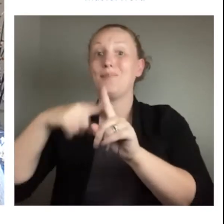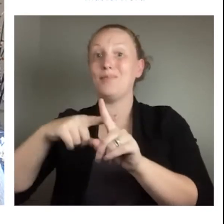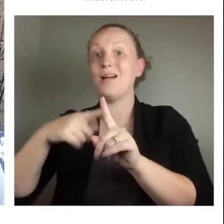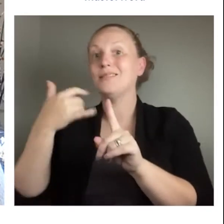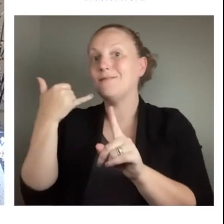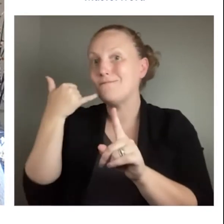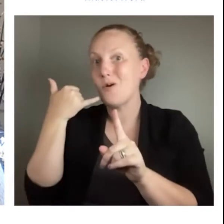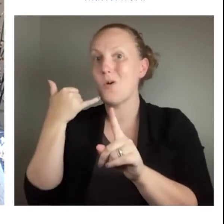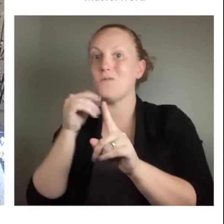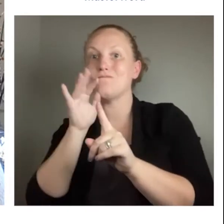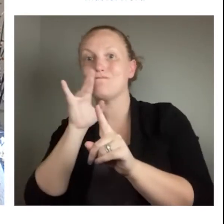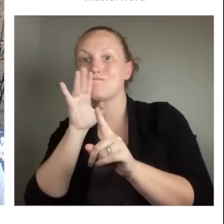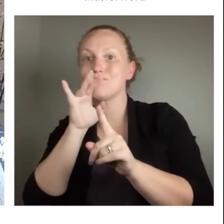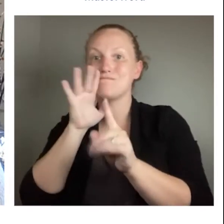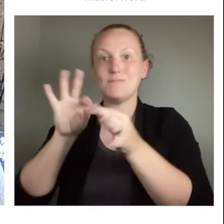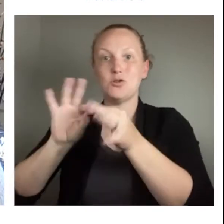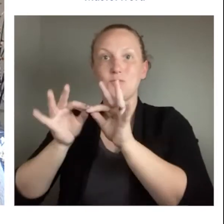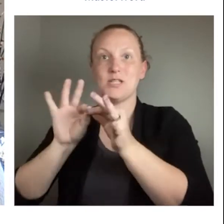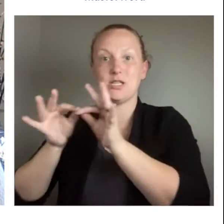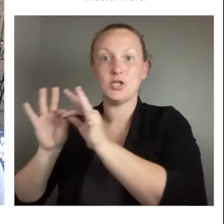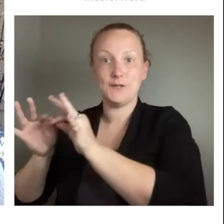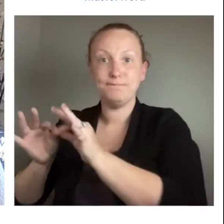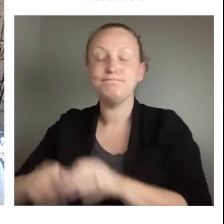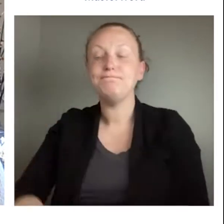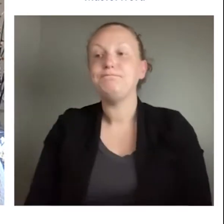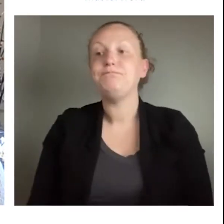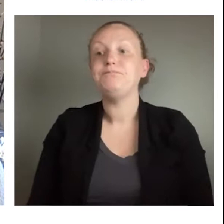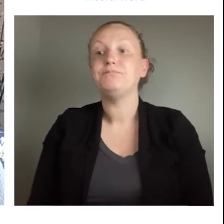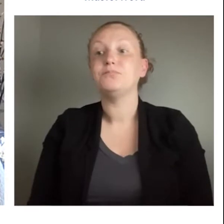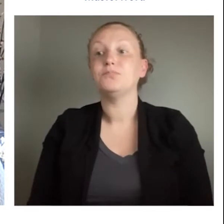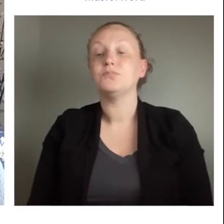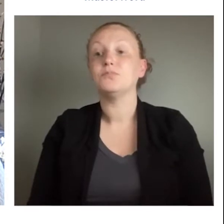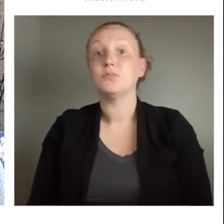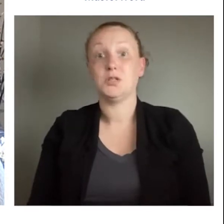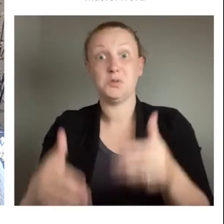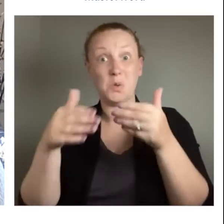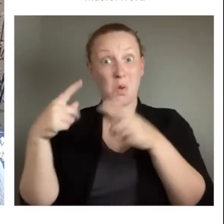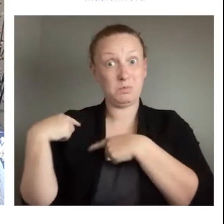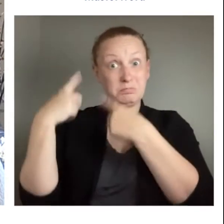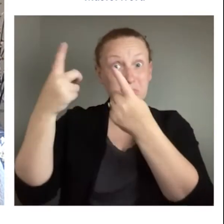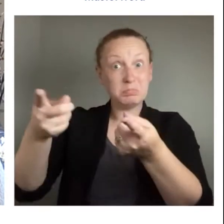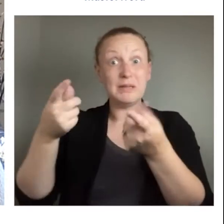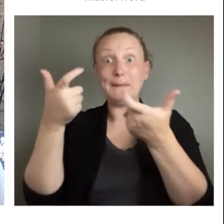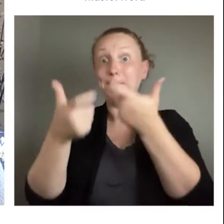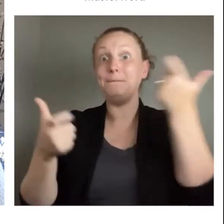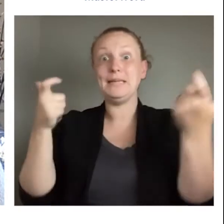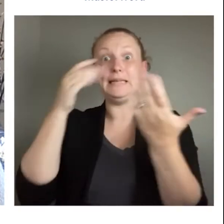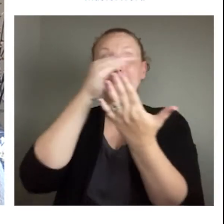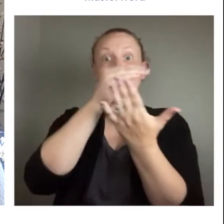over the phone interpretation. So, something that I can say that after COVID the biggest lesson that we learn is